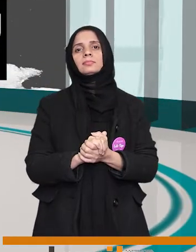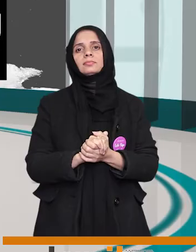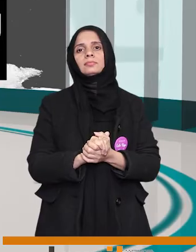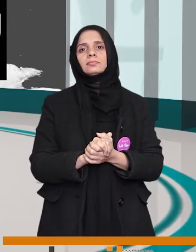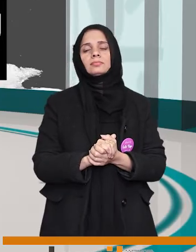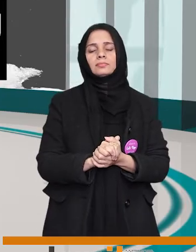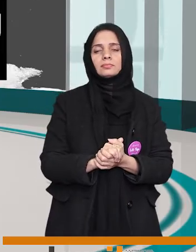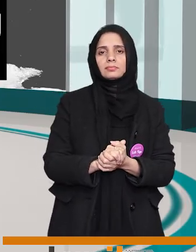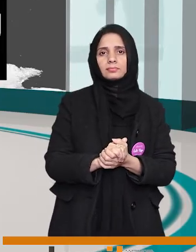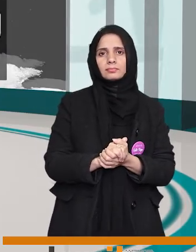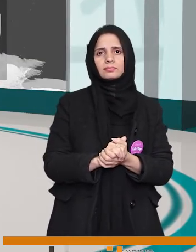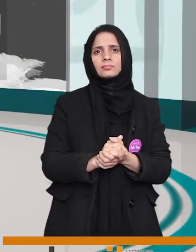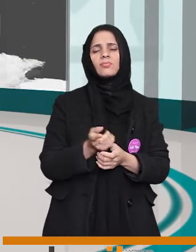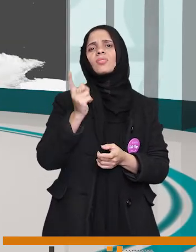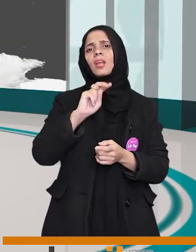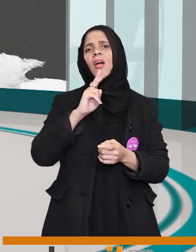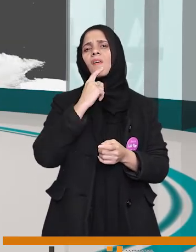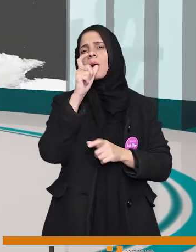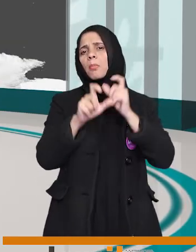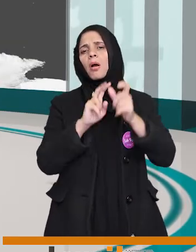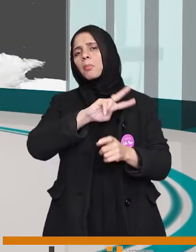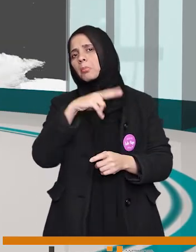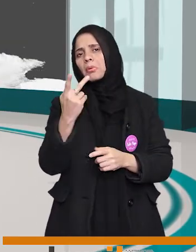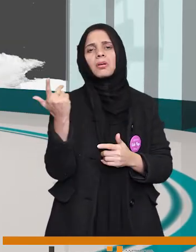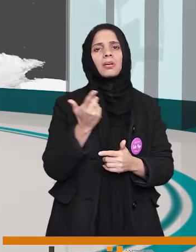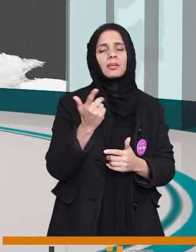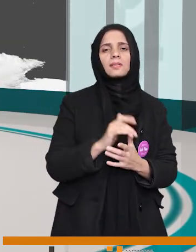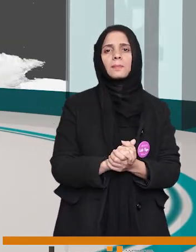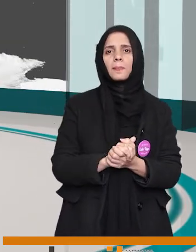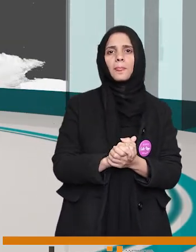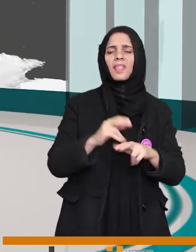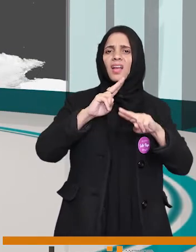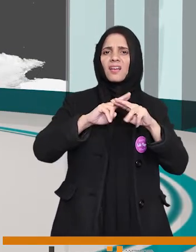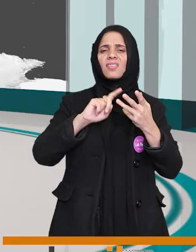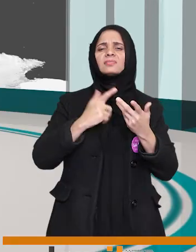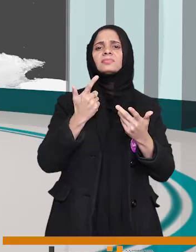Whereas in the case of nontraditional freelance marketplace, there is a lot of Asian influx on fiverr.